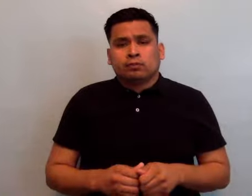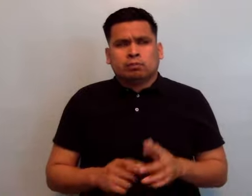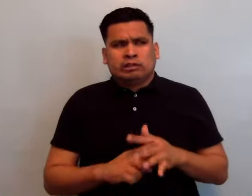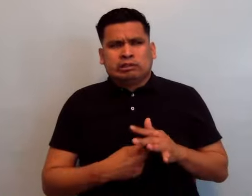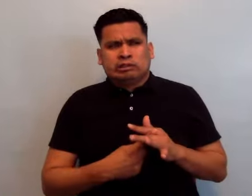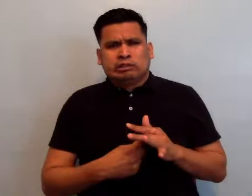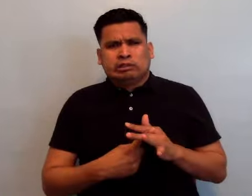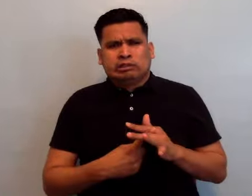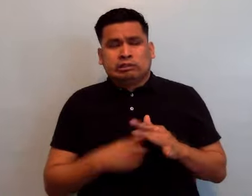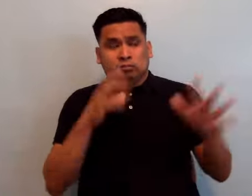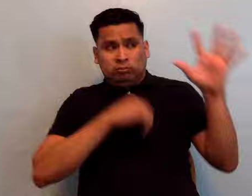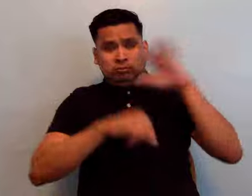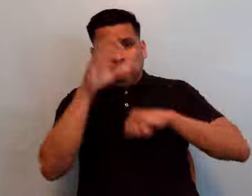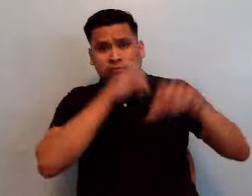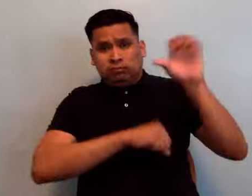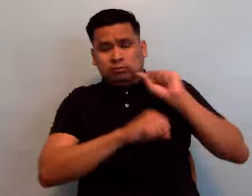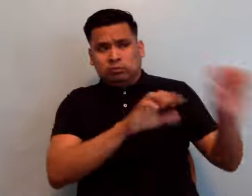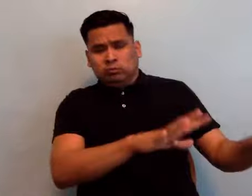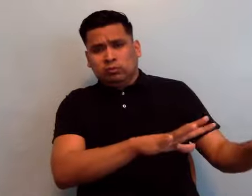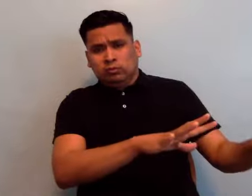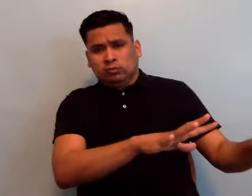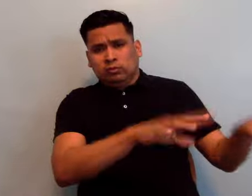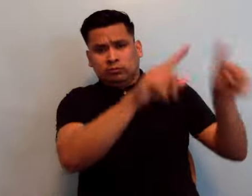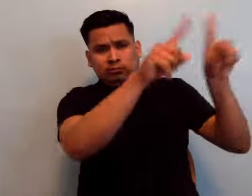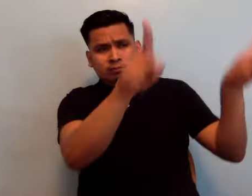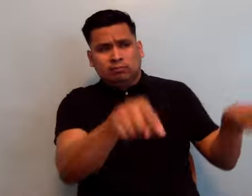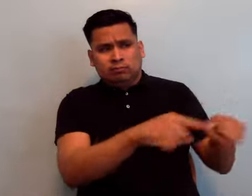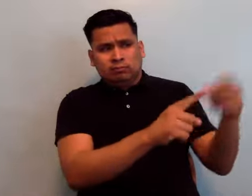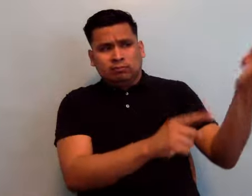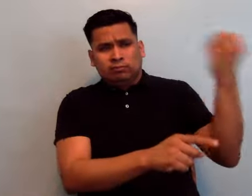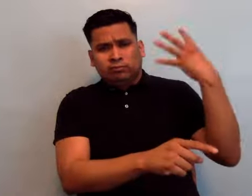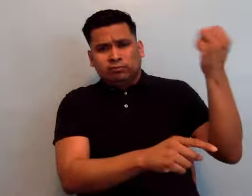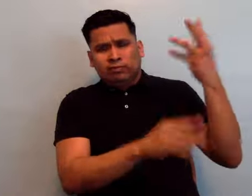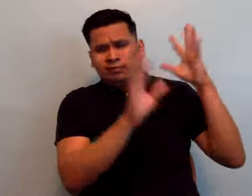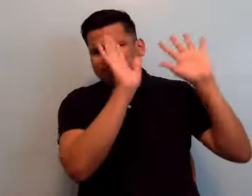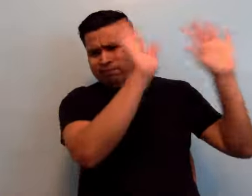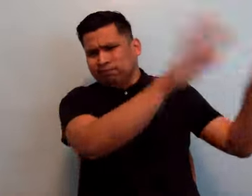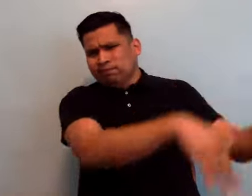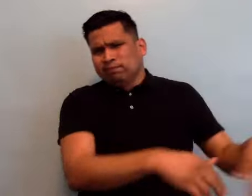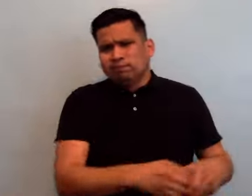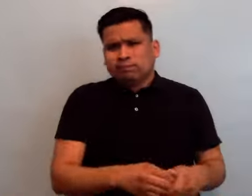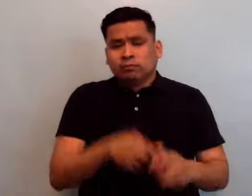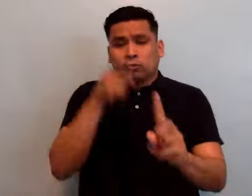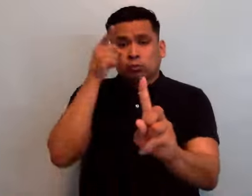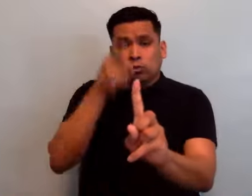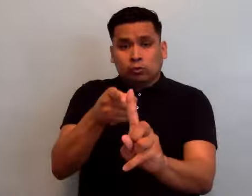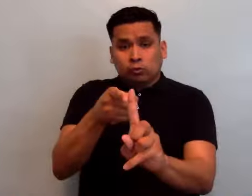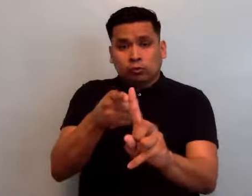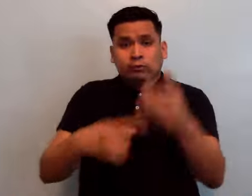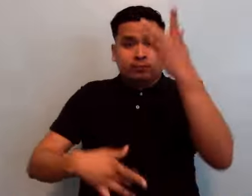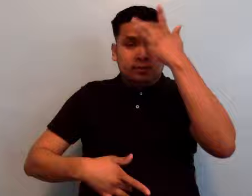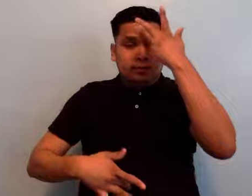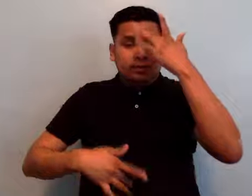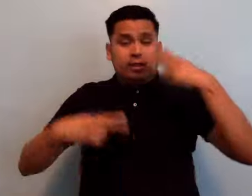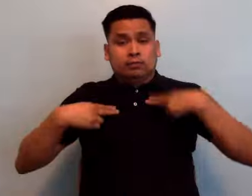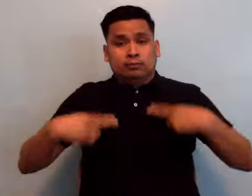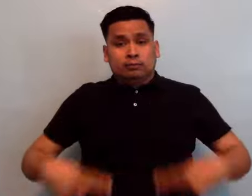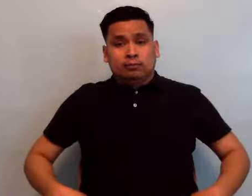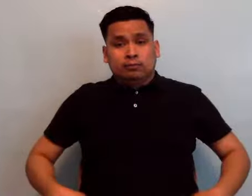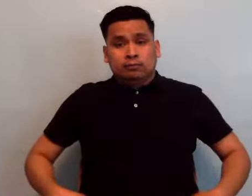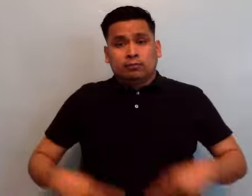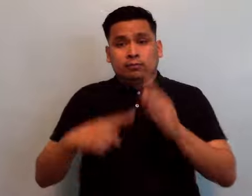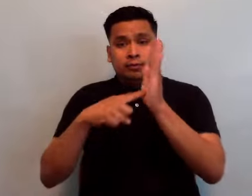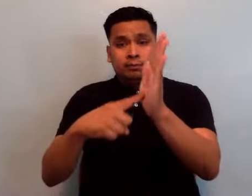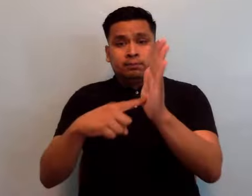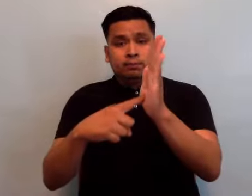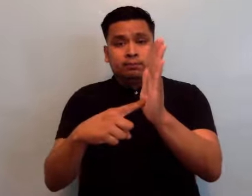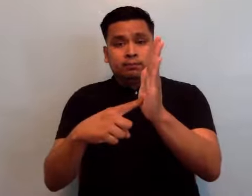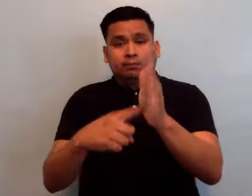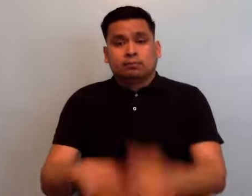important information missed, and symptoms not detected.